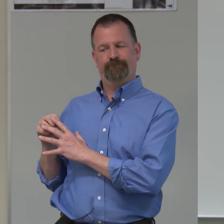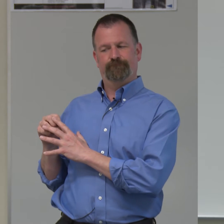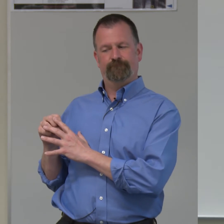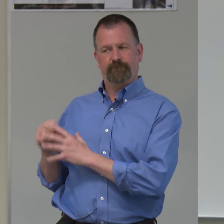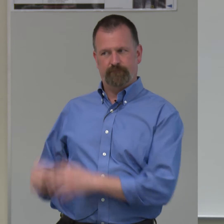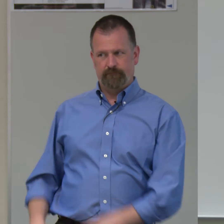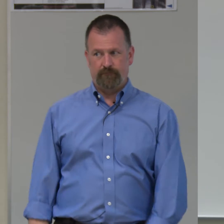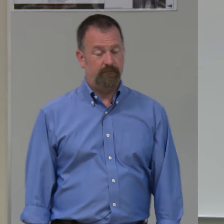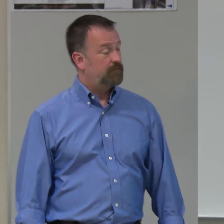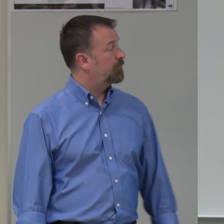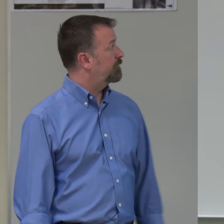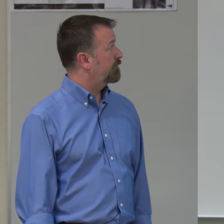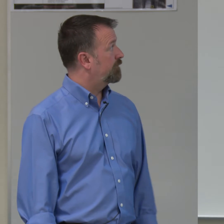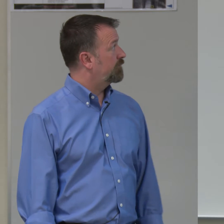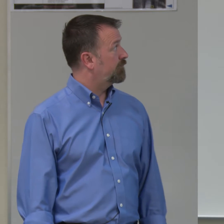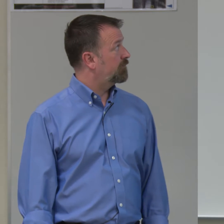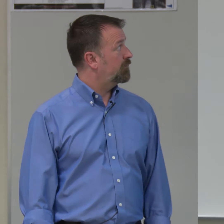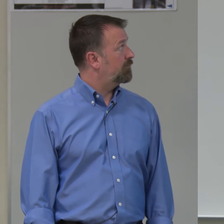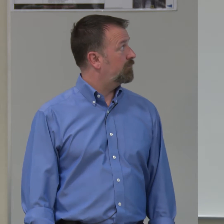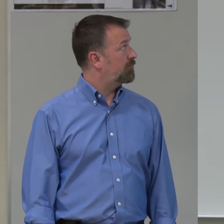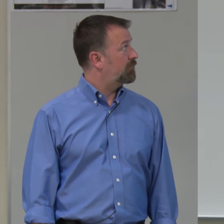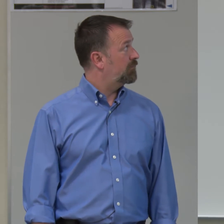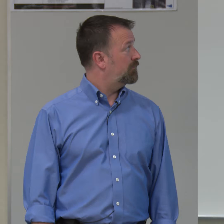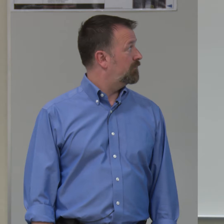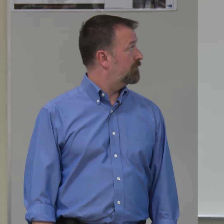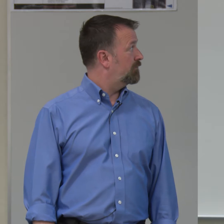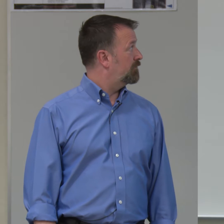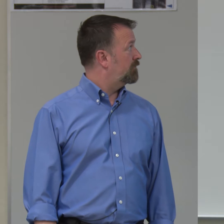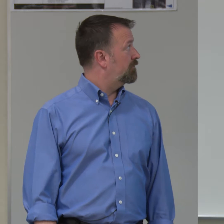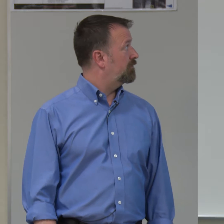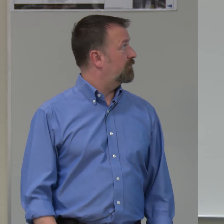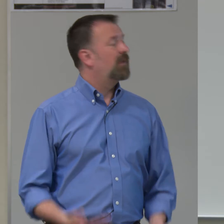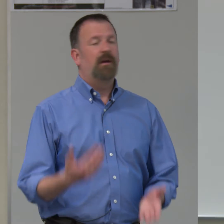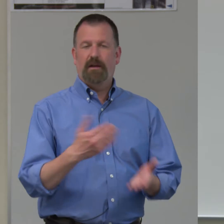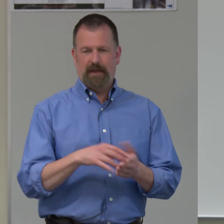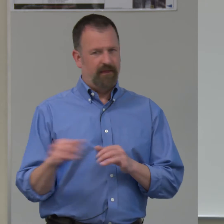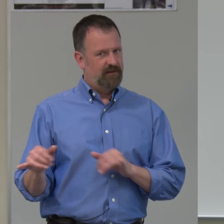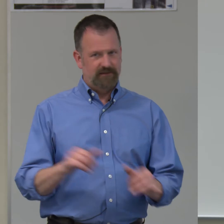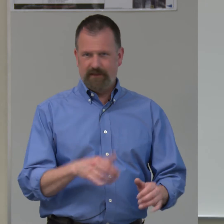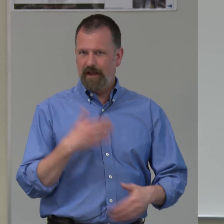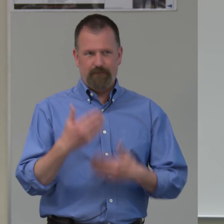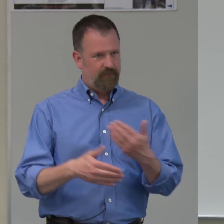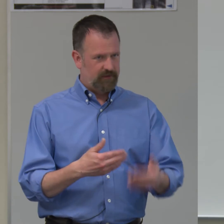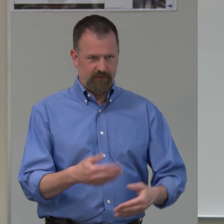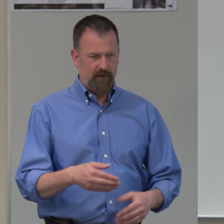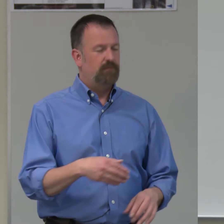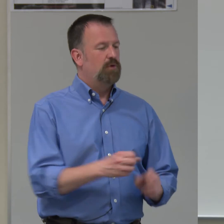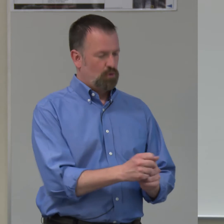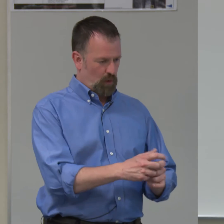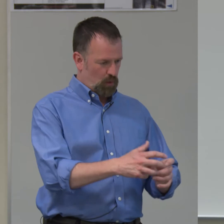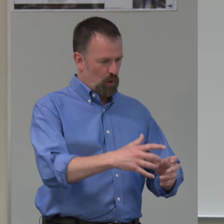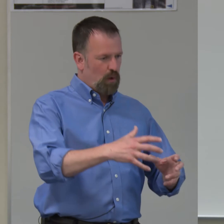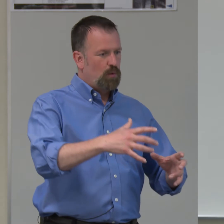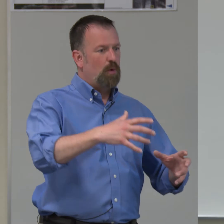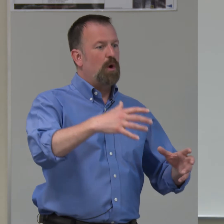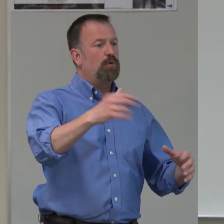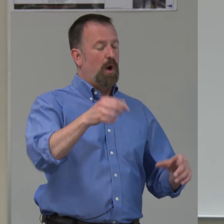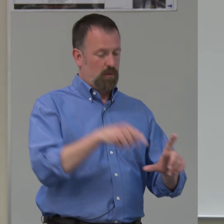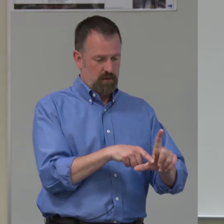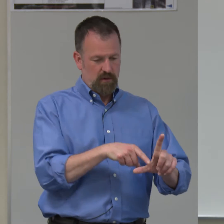and what we see under those circumstances is that, again, this is the effect we saw before, the progressive growth, the effect of radiation